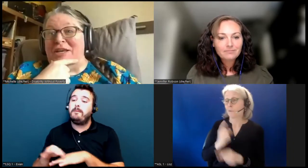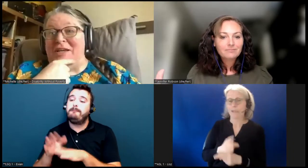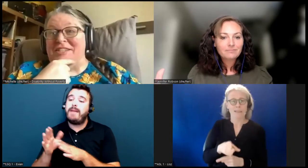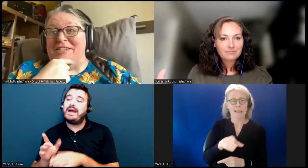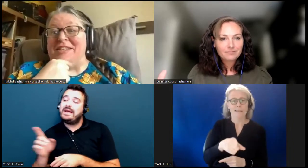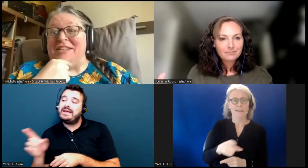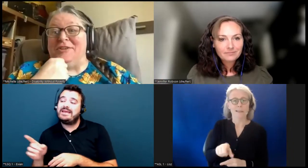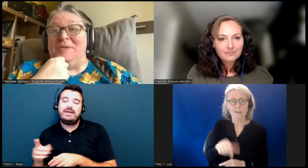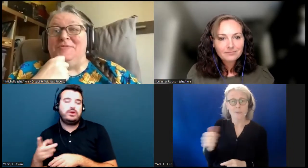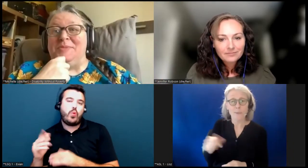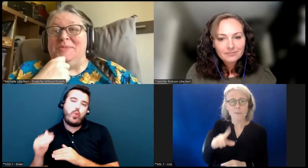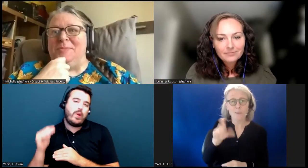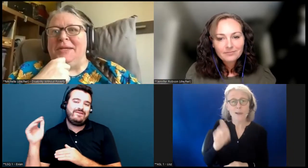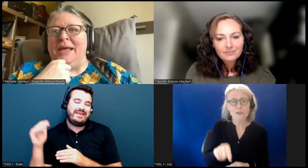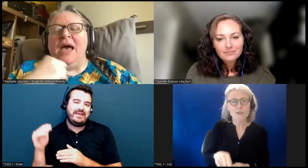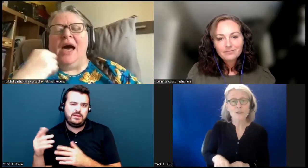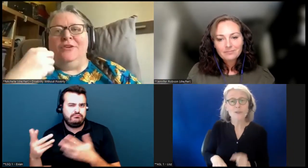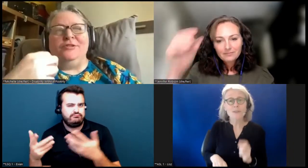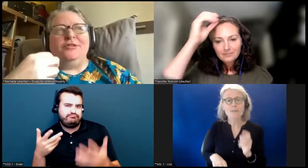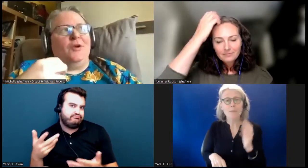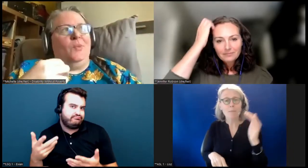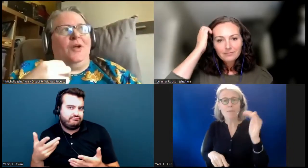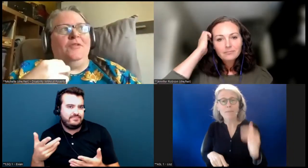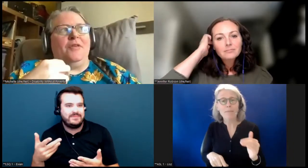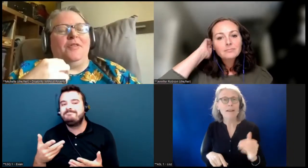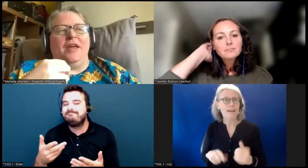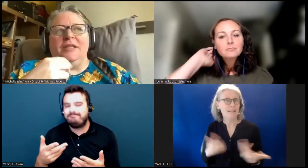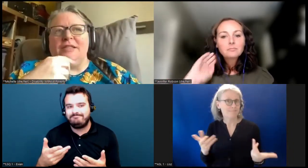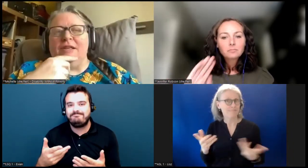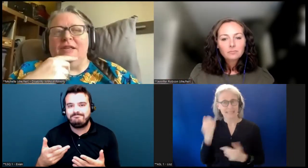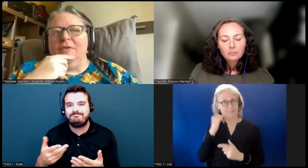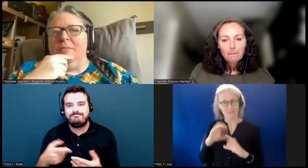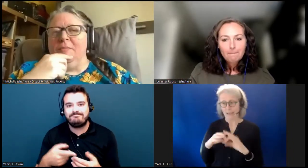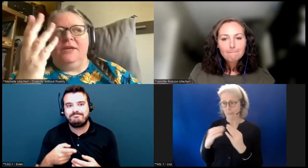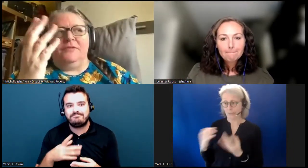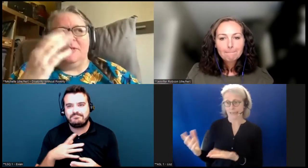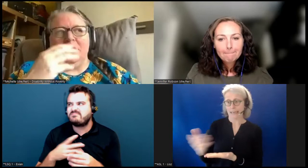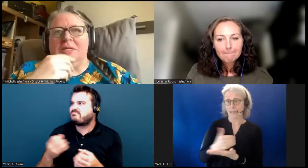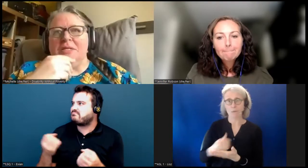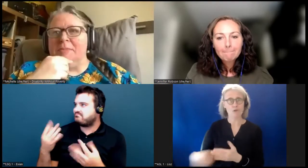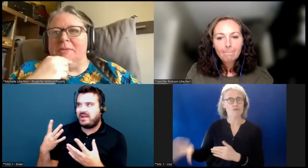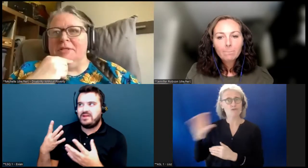QUESTIONS COMING FROM SOMEBODY. AND ALSO ONE OF THE THINGS THAT FOR MY OF US IN THE DISABILITY